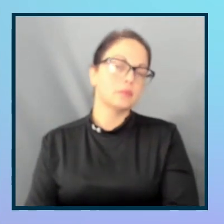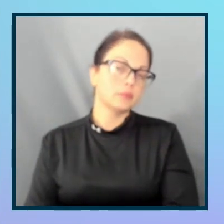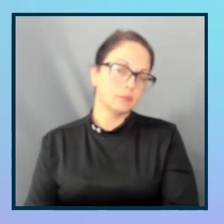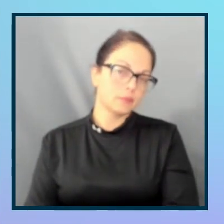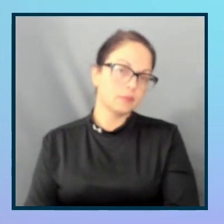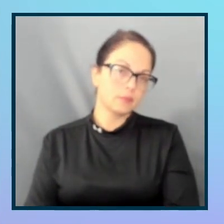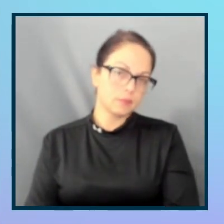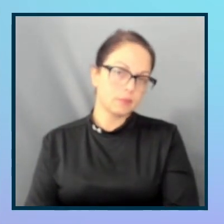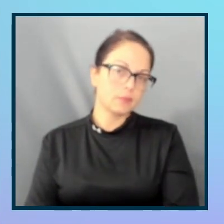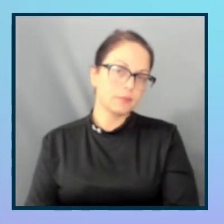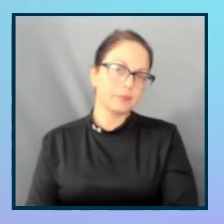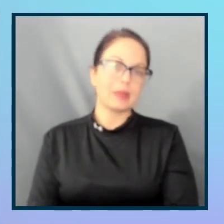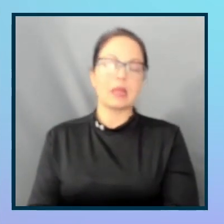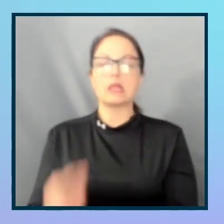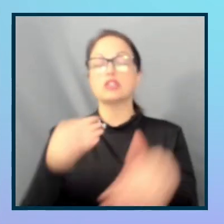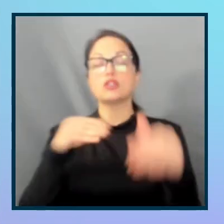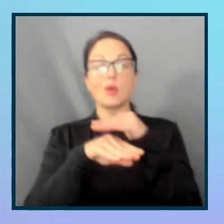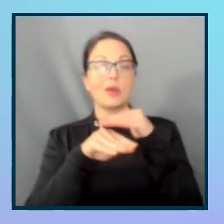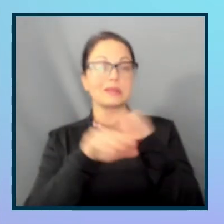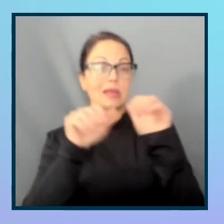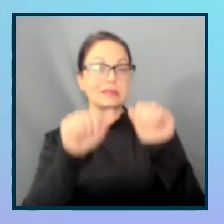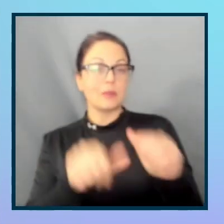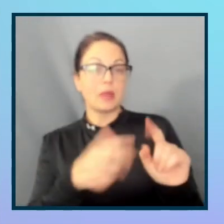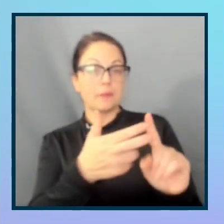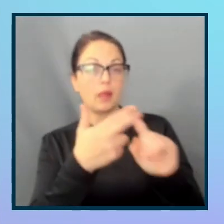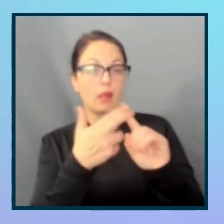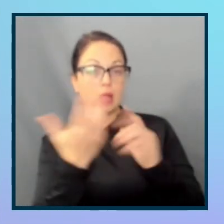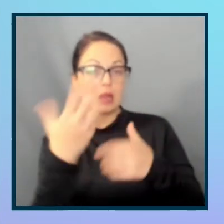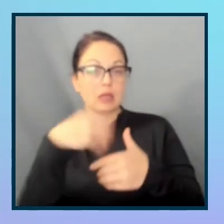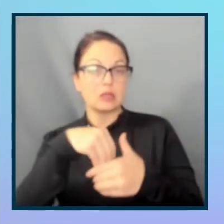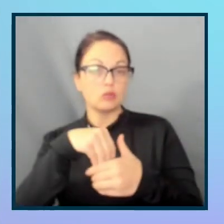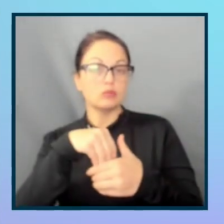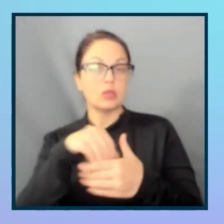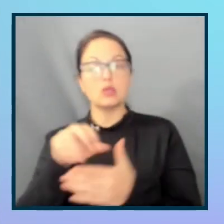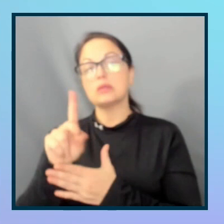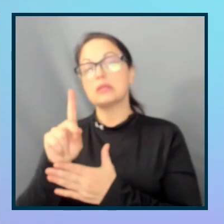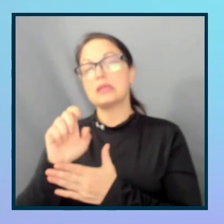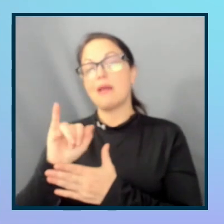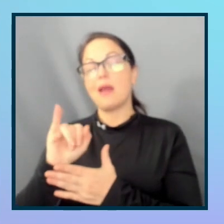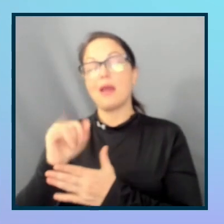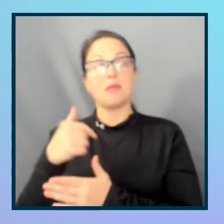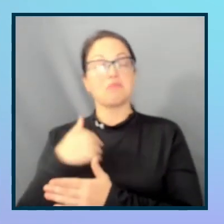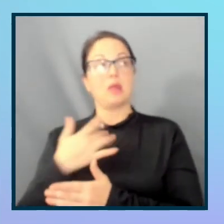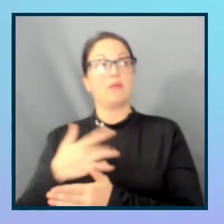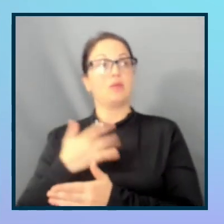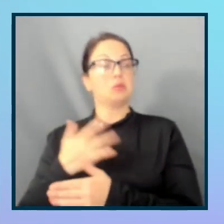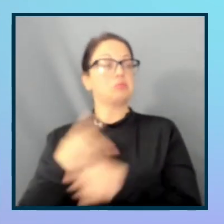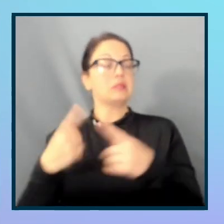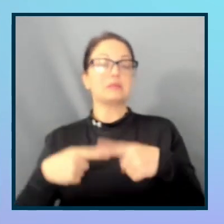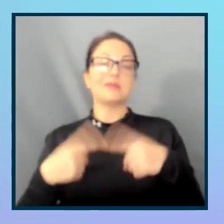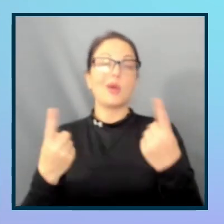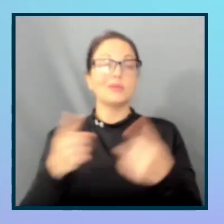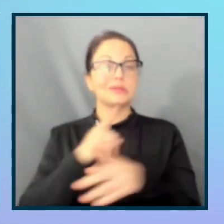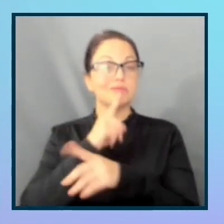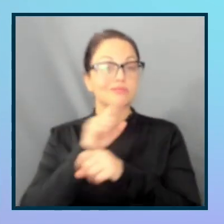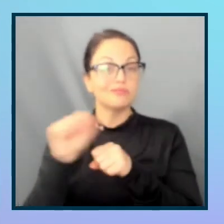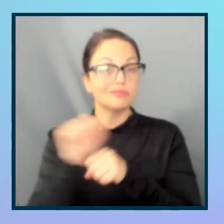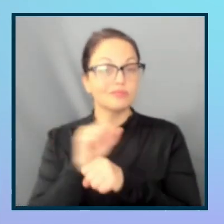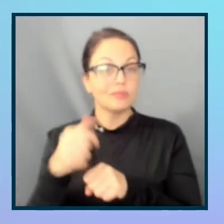being pulled into the DEI umbrella. I think it's the opposite. I think that the work that we've done